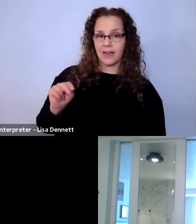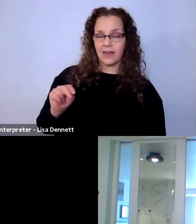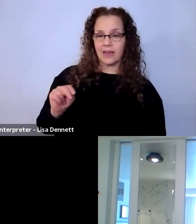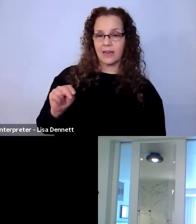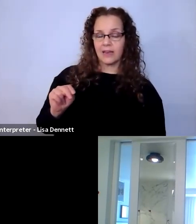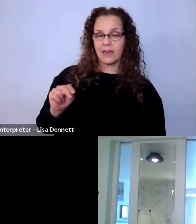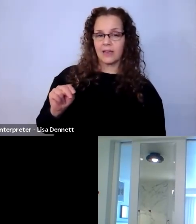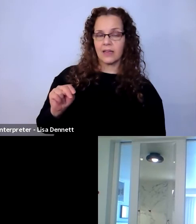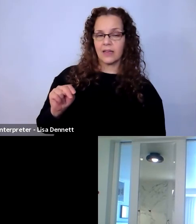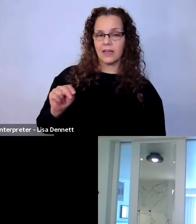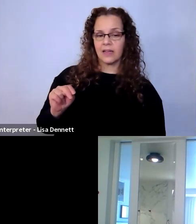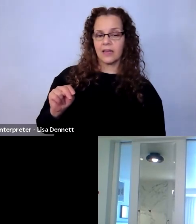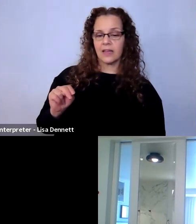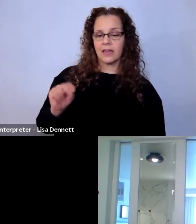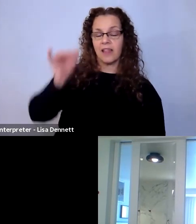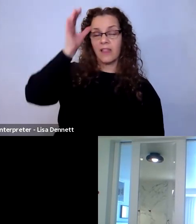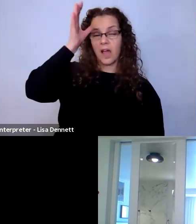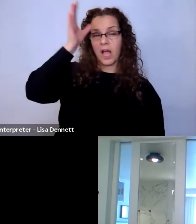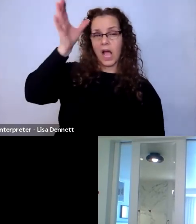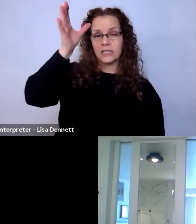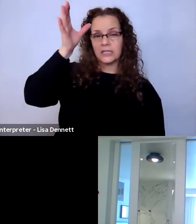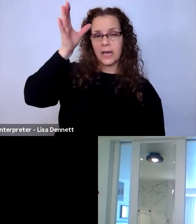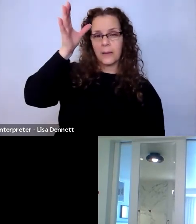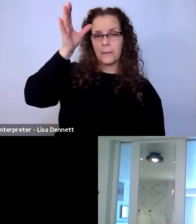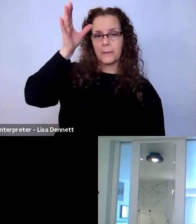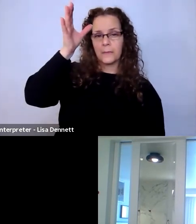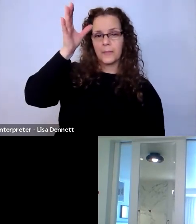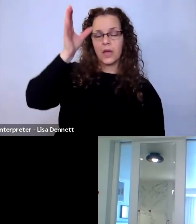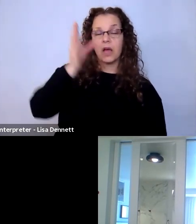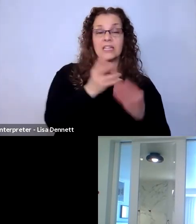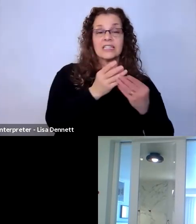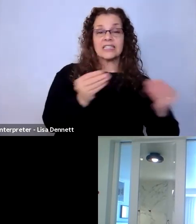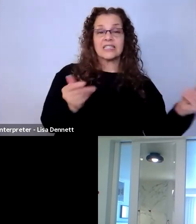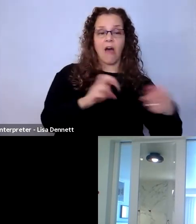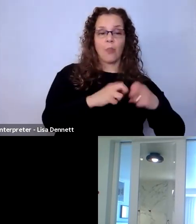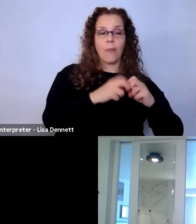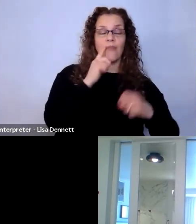Is this concept of sulfur will extend too many so one example of this is